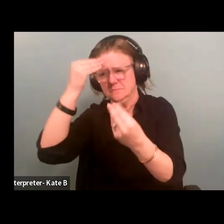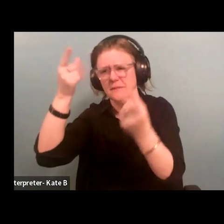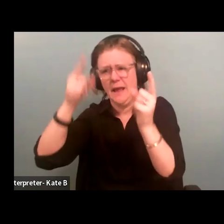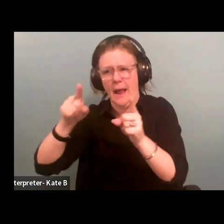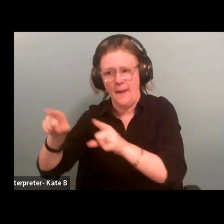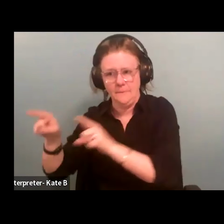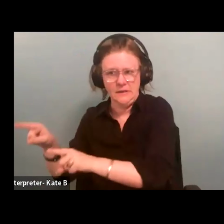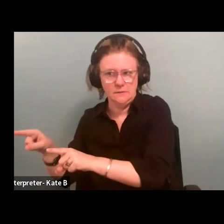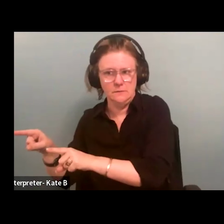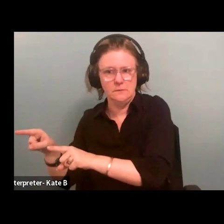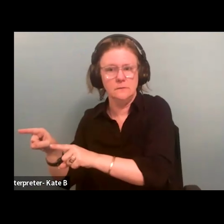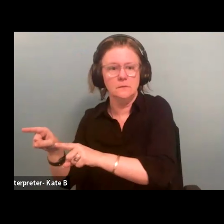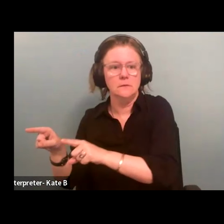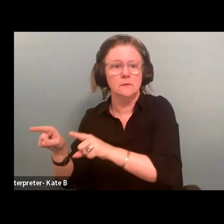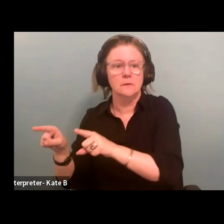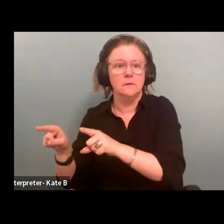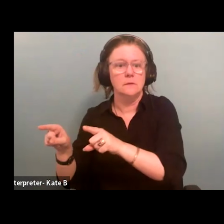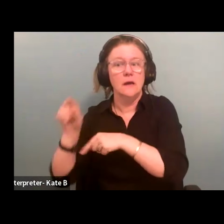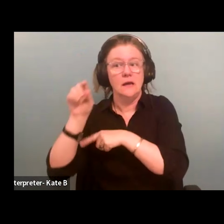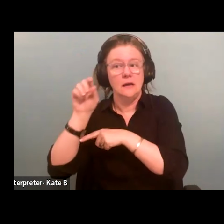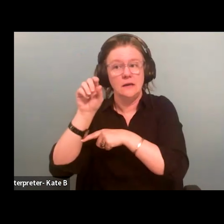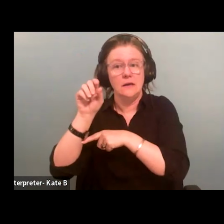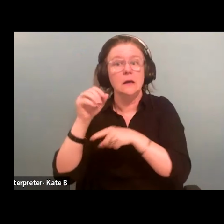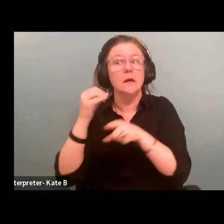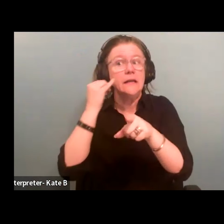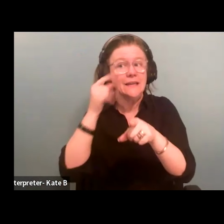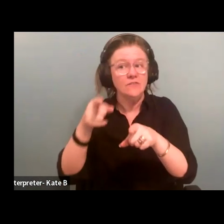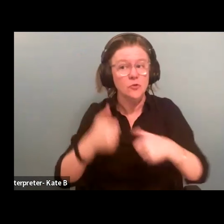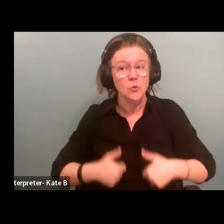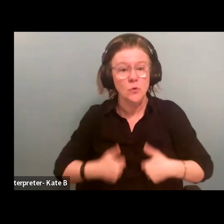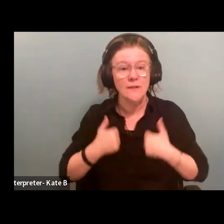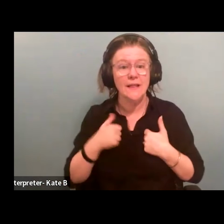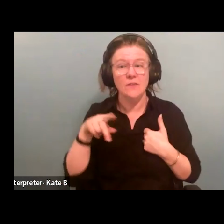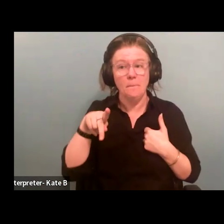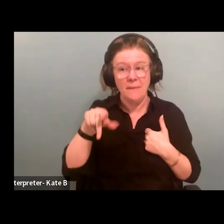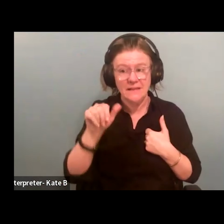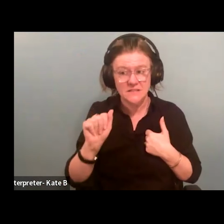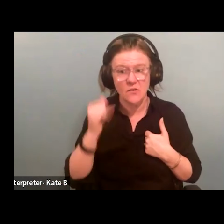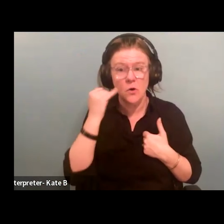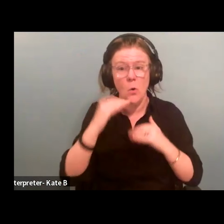And realize that if you're in Pennsylvania and you're an older adult, age 60 or better,